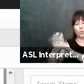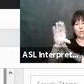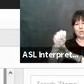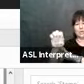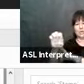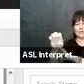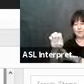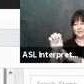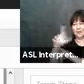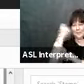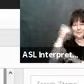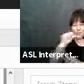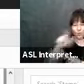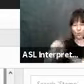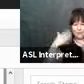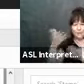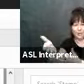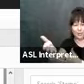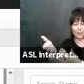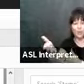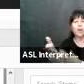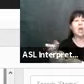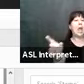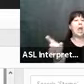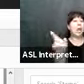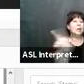live in their county, it's the county of residence that counts the cases